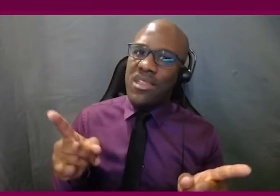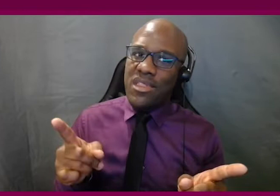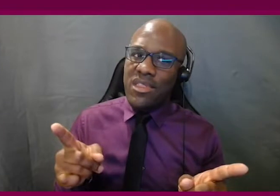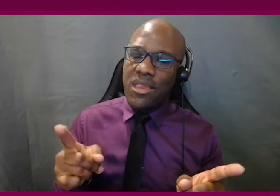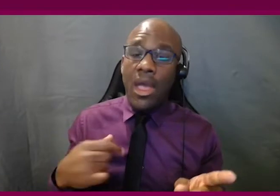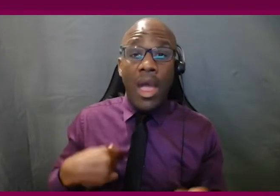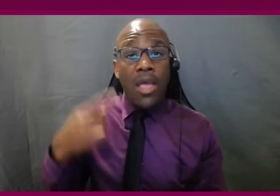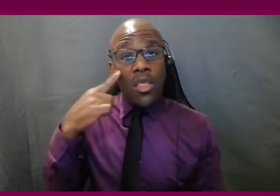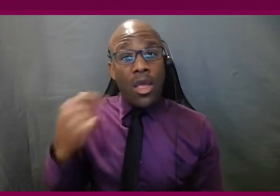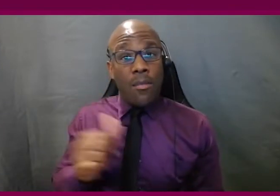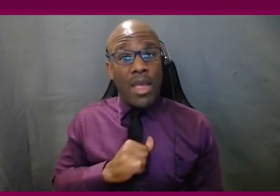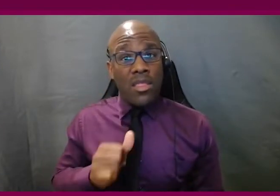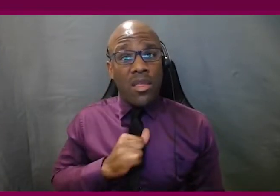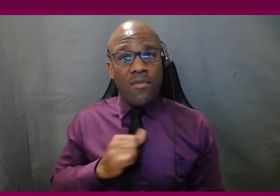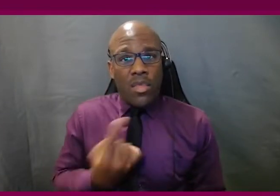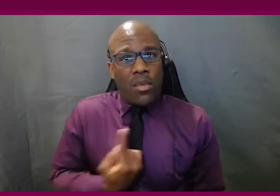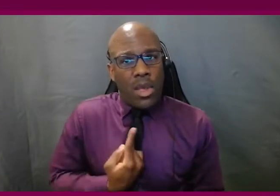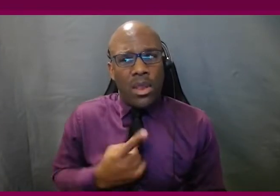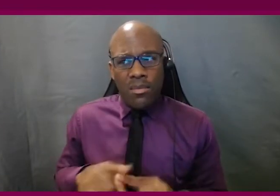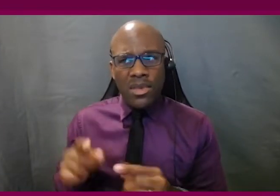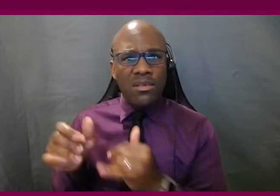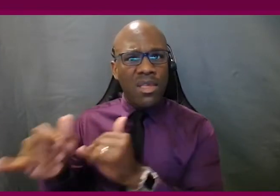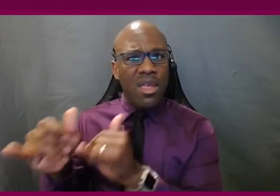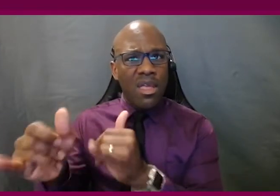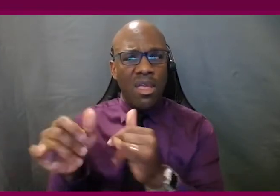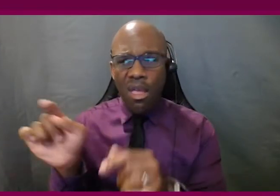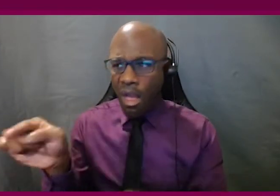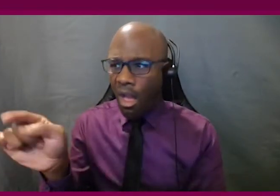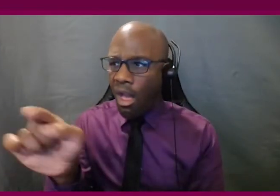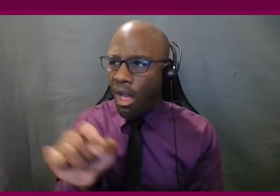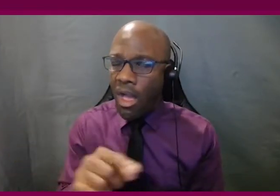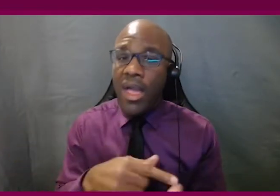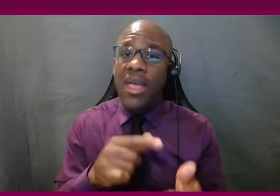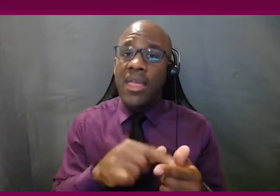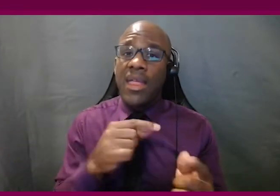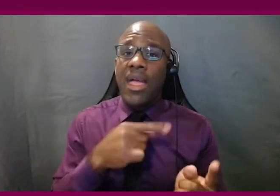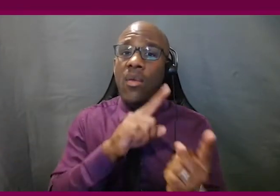art therapy specifically, because I majored in graphic design in undergrad and I wanted